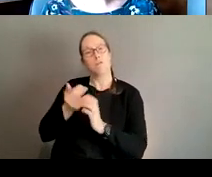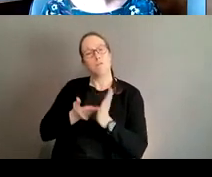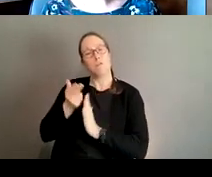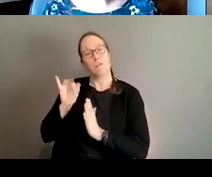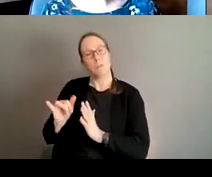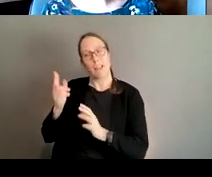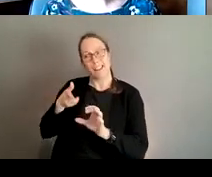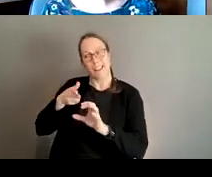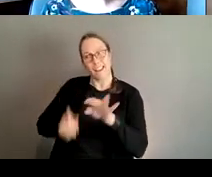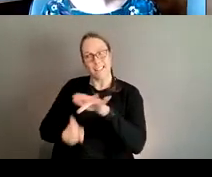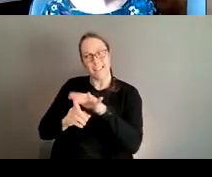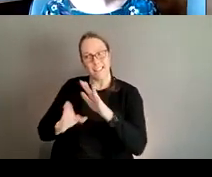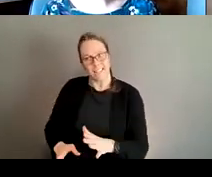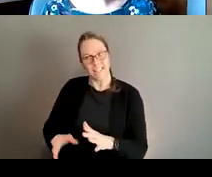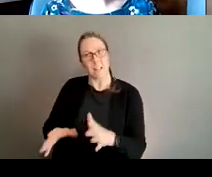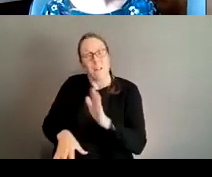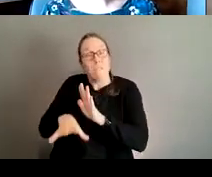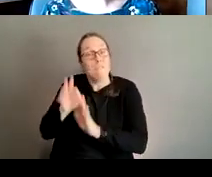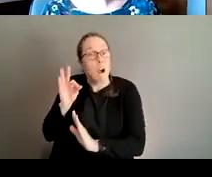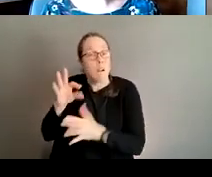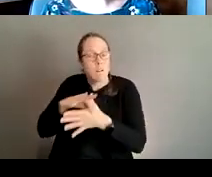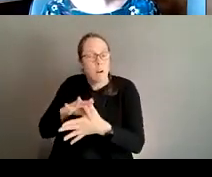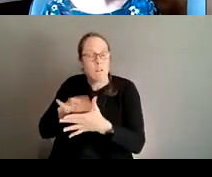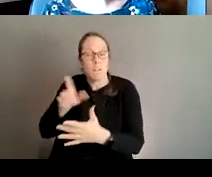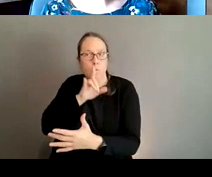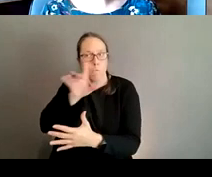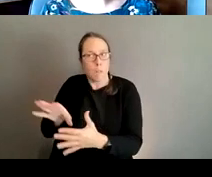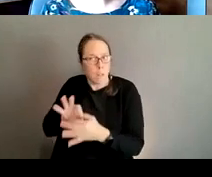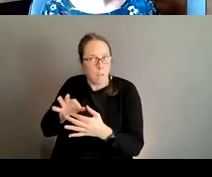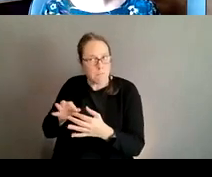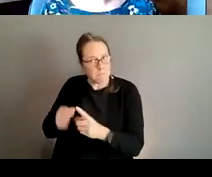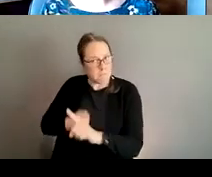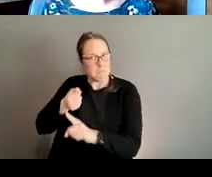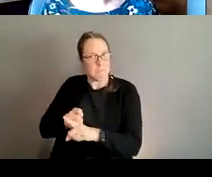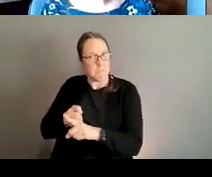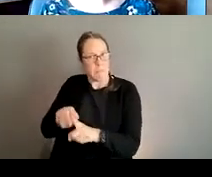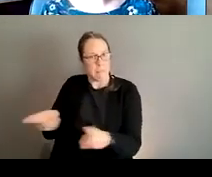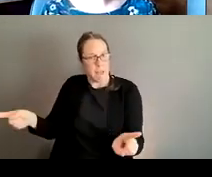and useful to them when they come. So on the first slide and the next one you will find